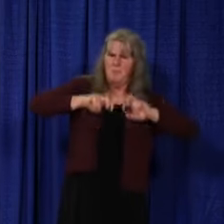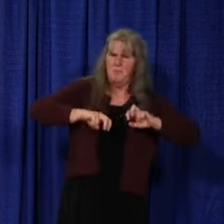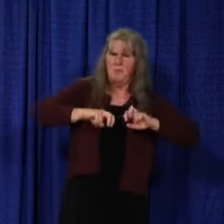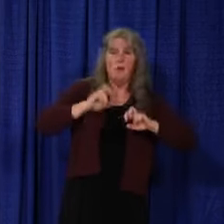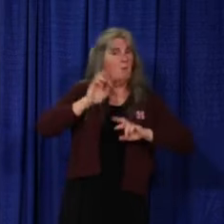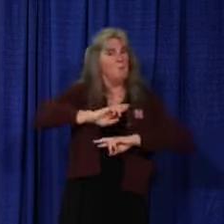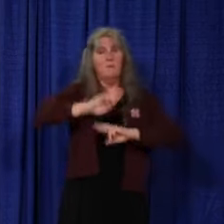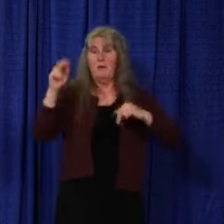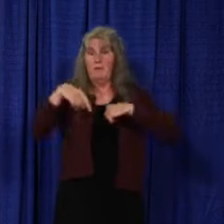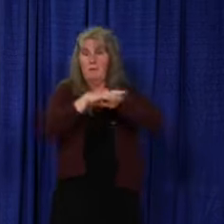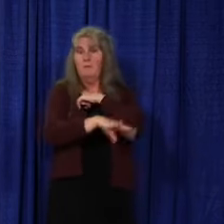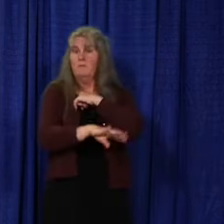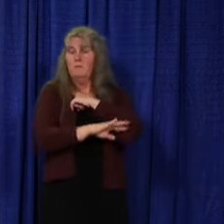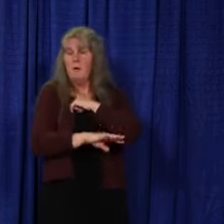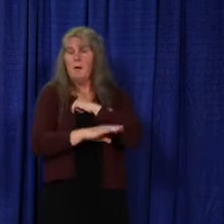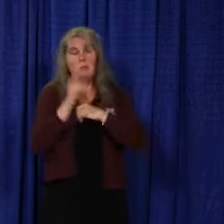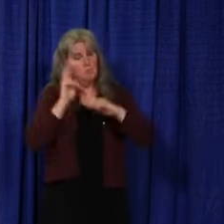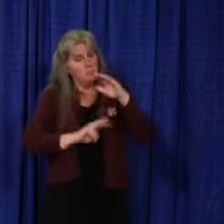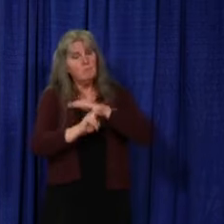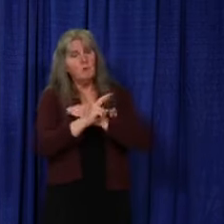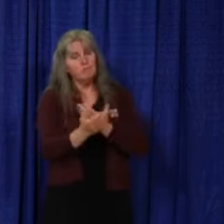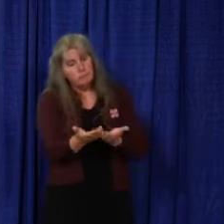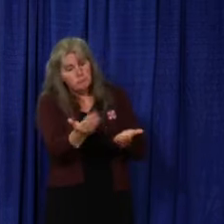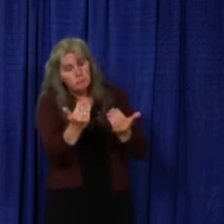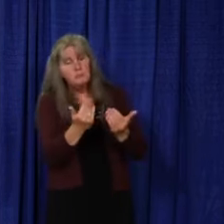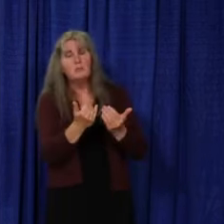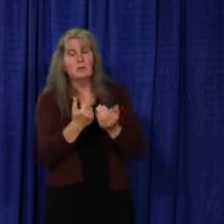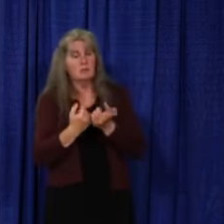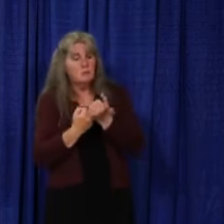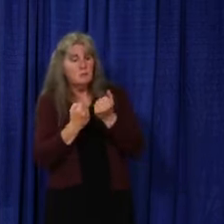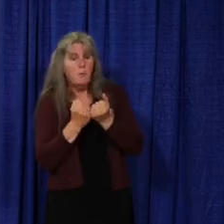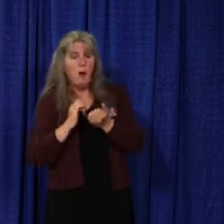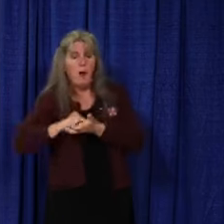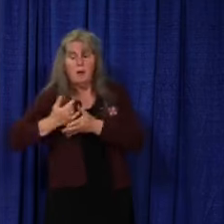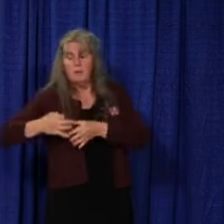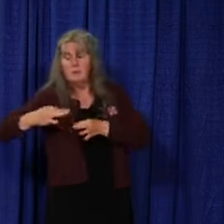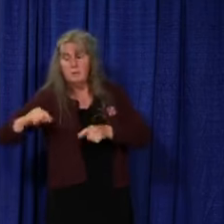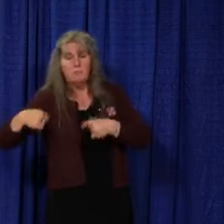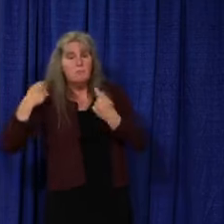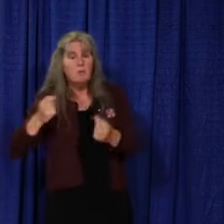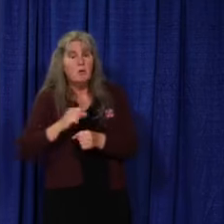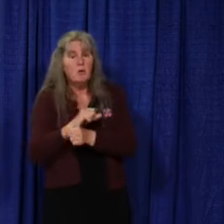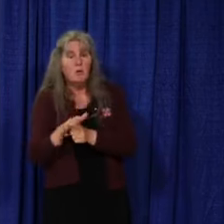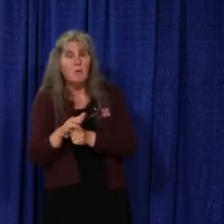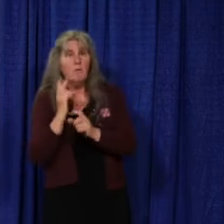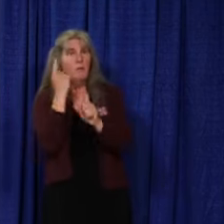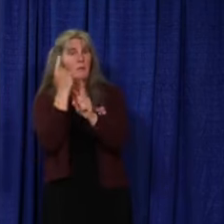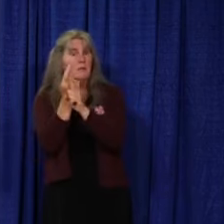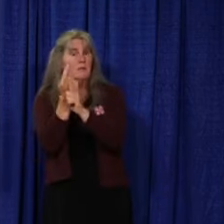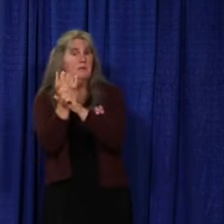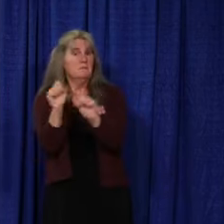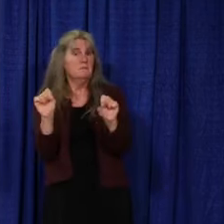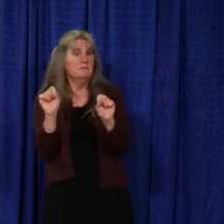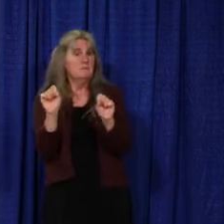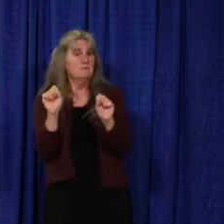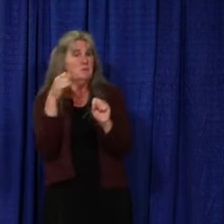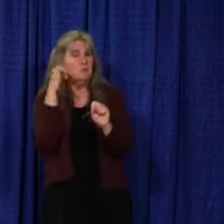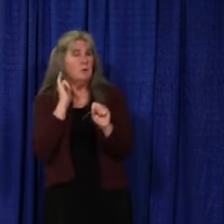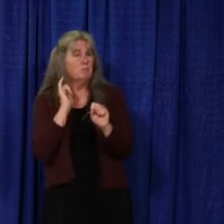fall and we look forward to defending our decisions to keep Yukoners safe. Pat: Thank you.